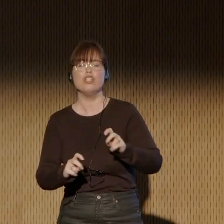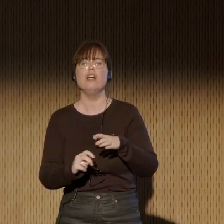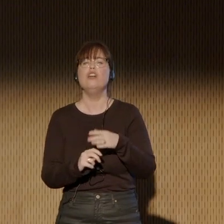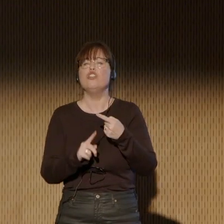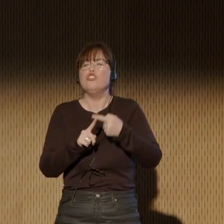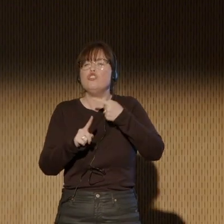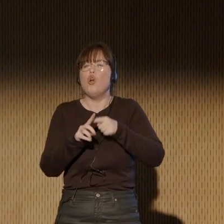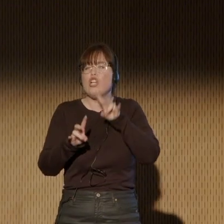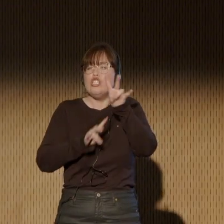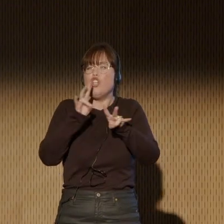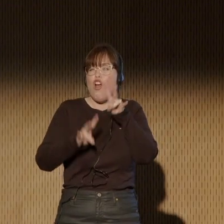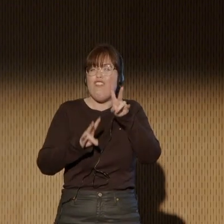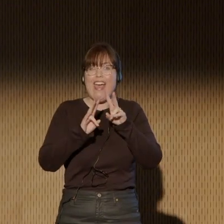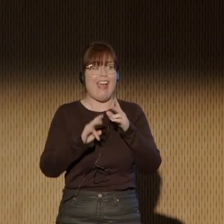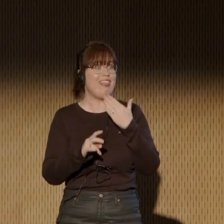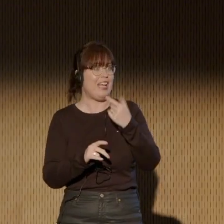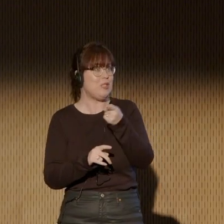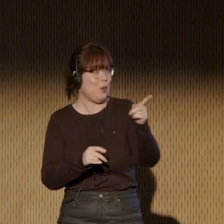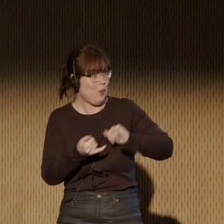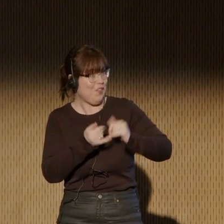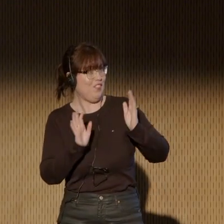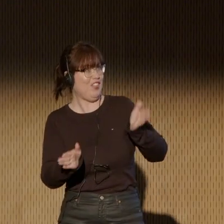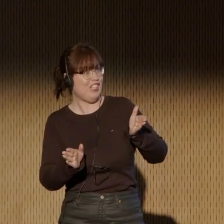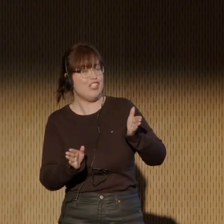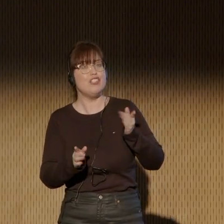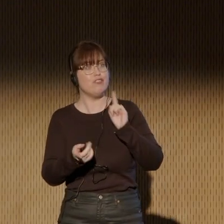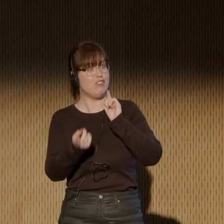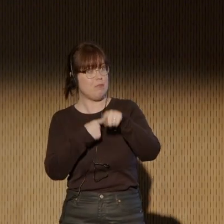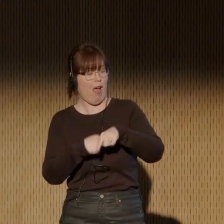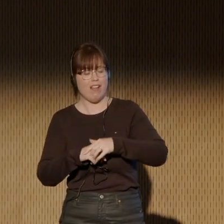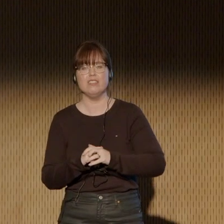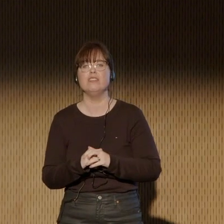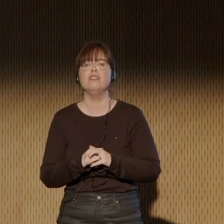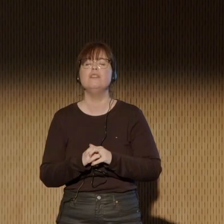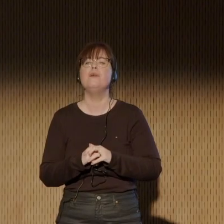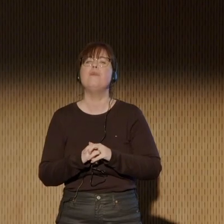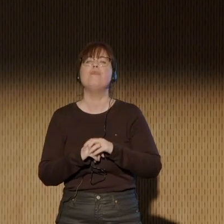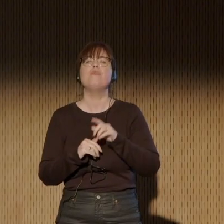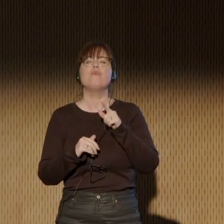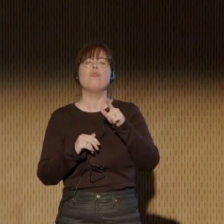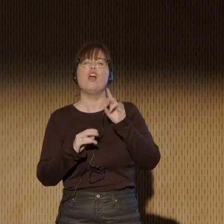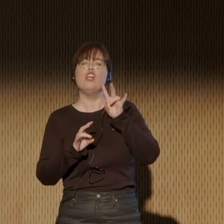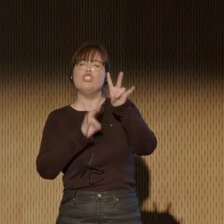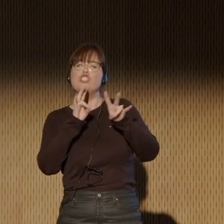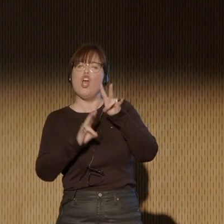and thanks to anybody here who completed it. So it was created really in consultation with other